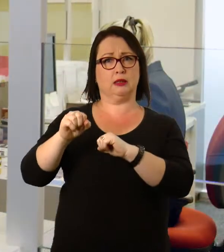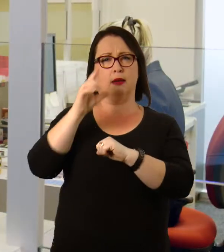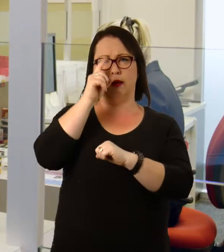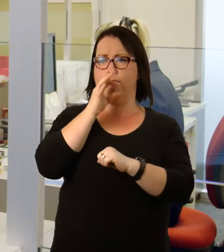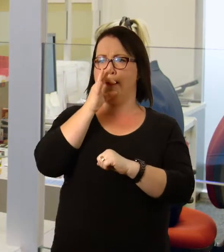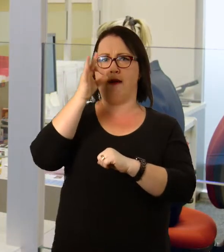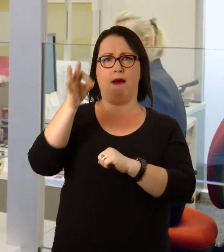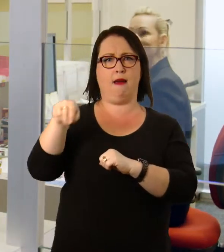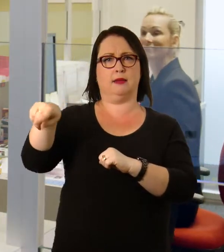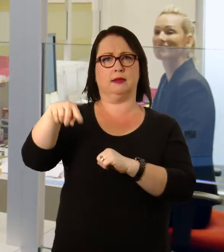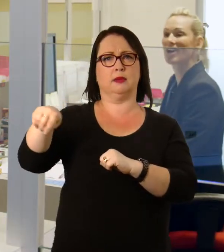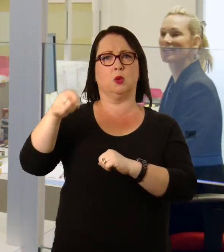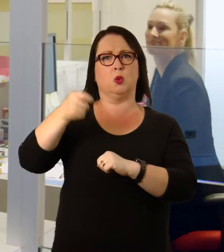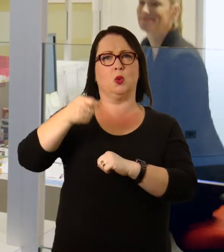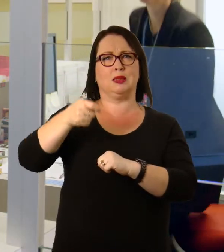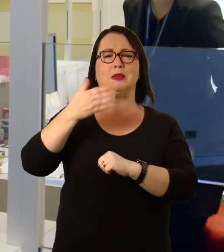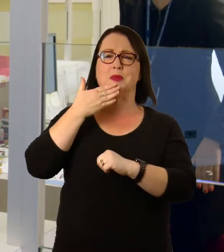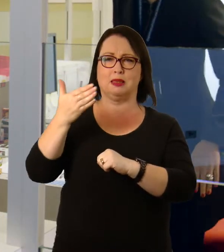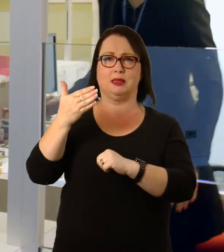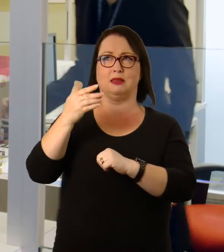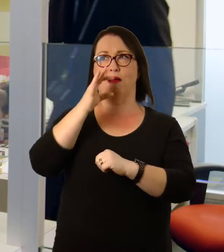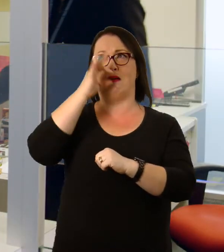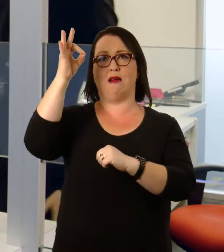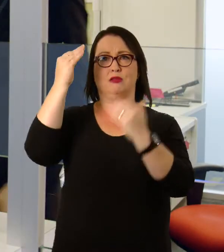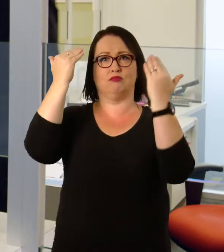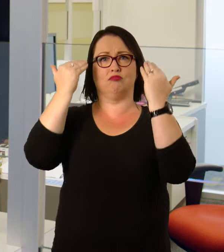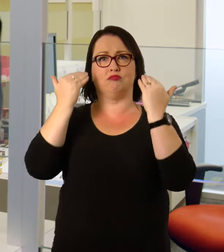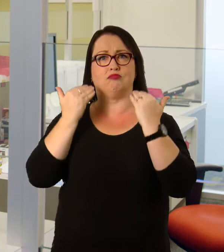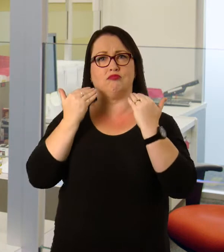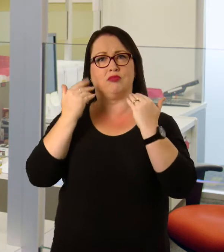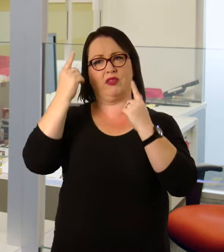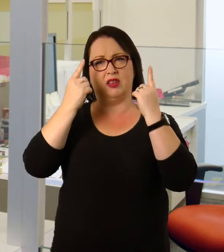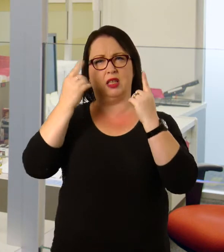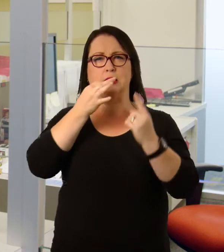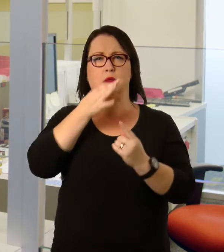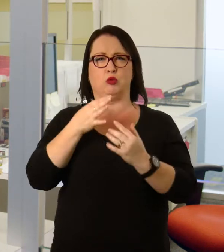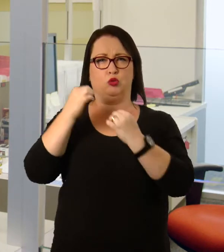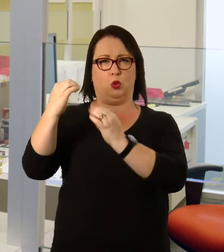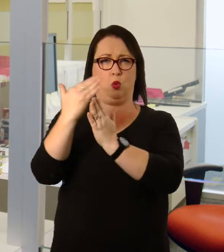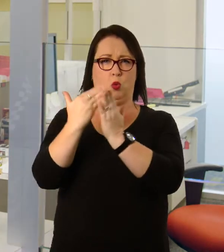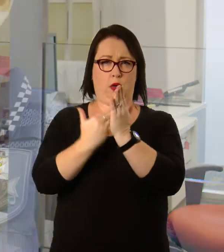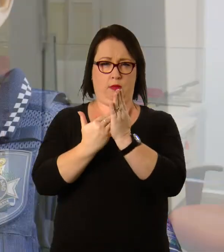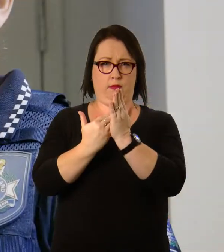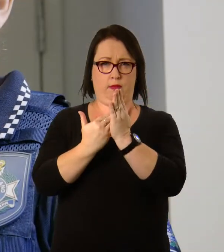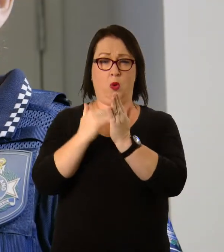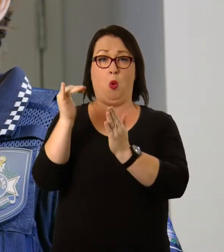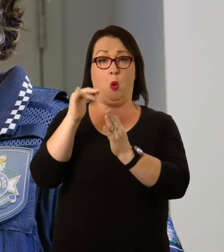can ask the court registry staff for a Temporary Protection Order to be considered urgently by a magistrate.